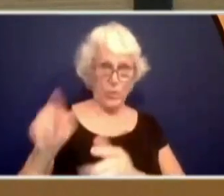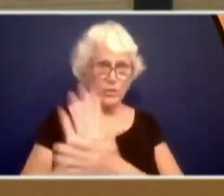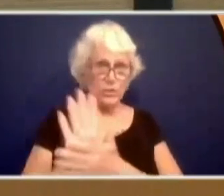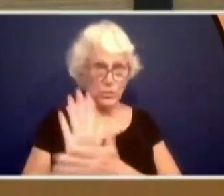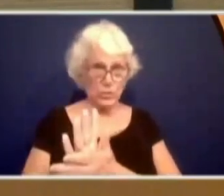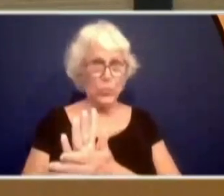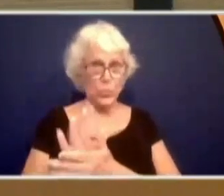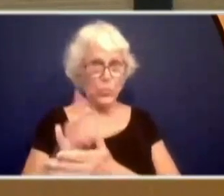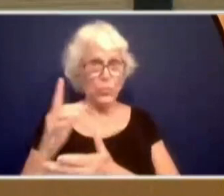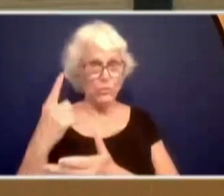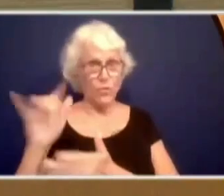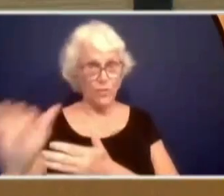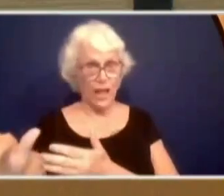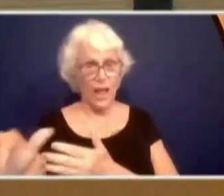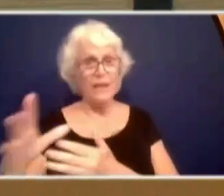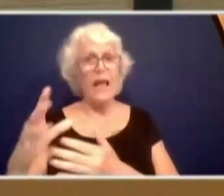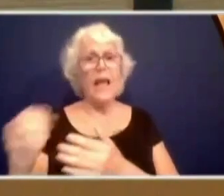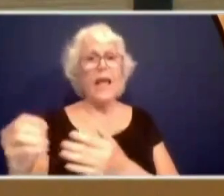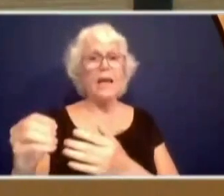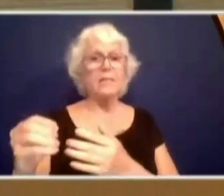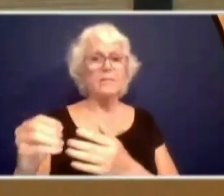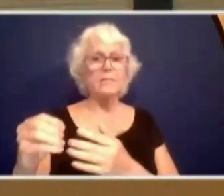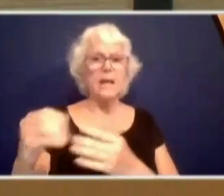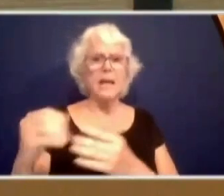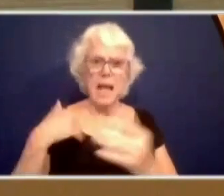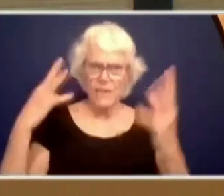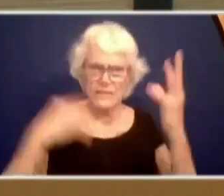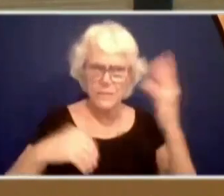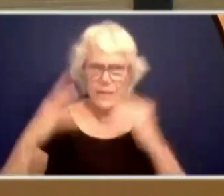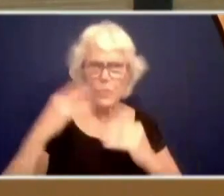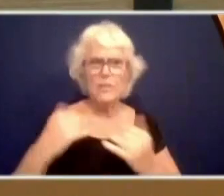spent experience doing and now we're gonna reward them